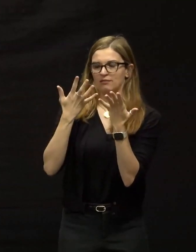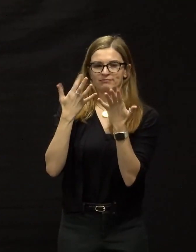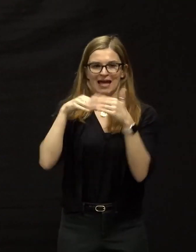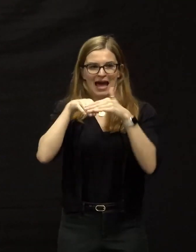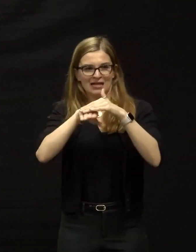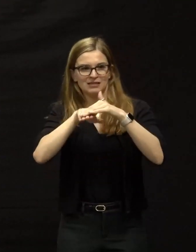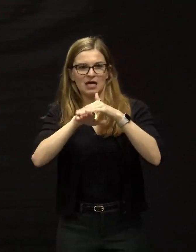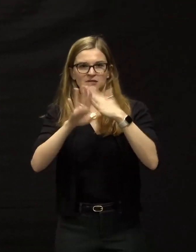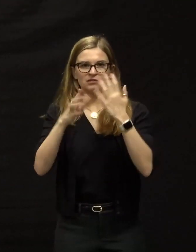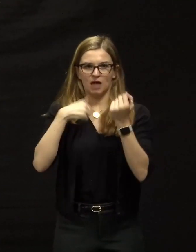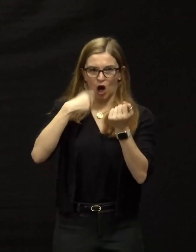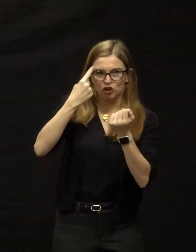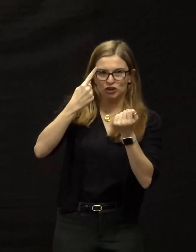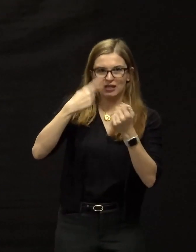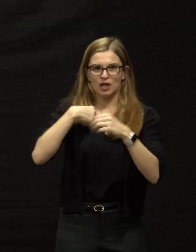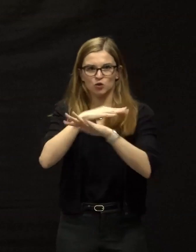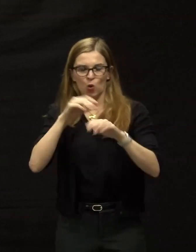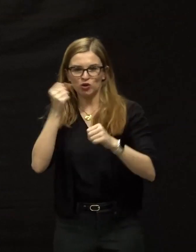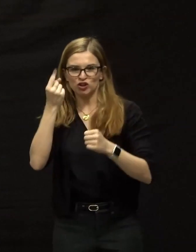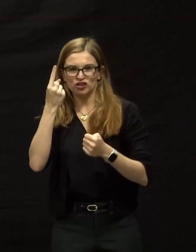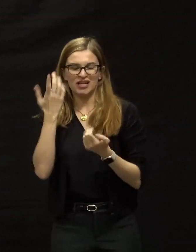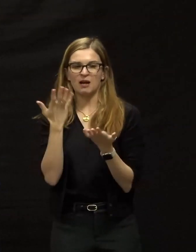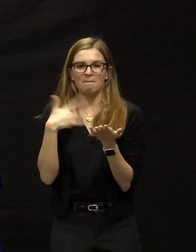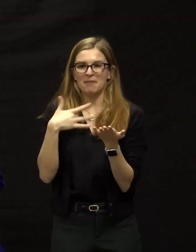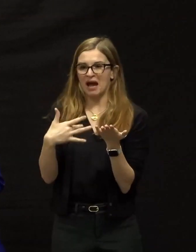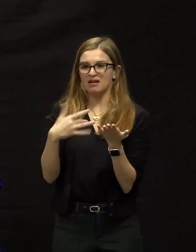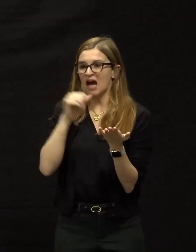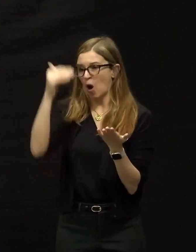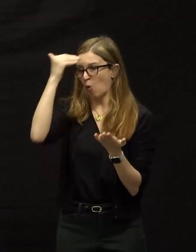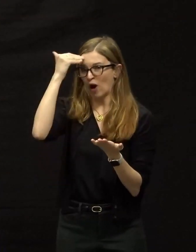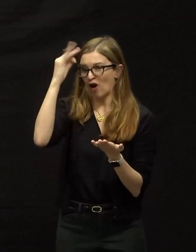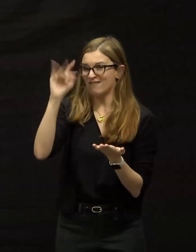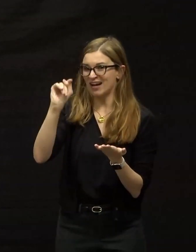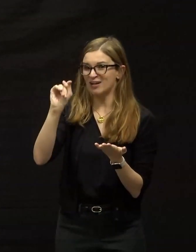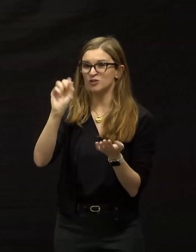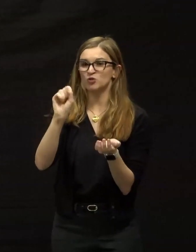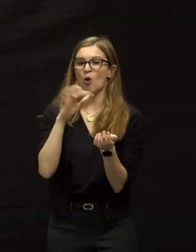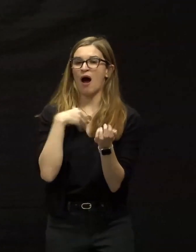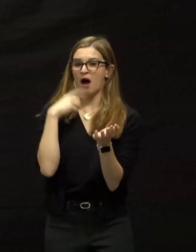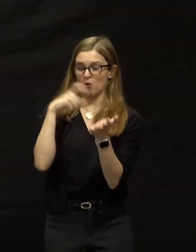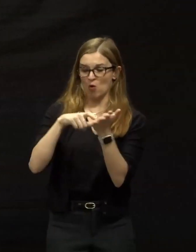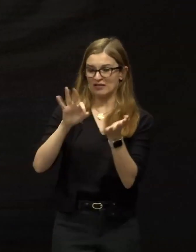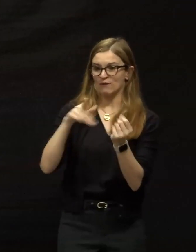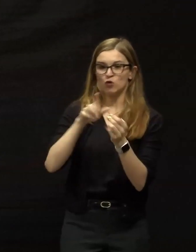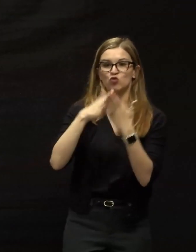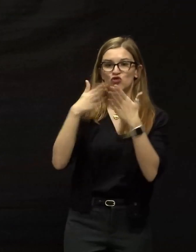haven't thought about certain things when it comes to access, understanding, not understanding. They're just not aware of it.